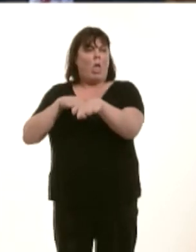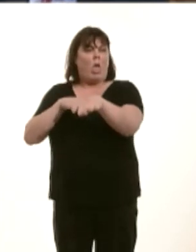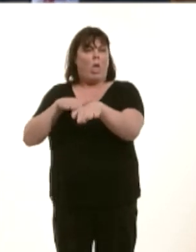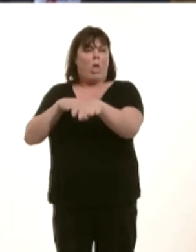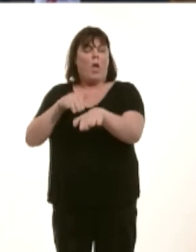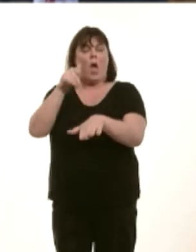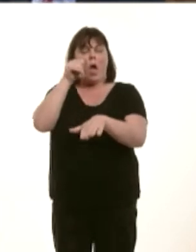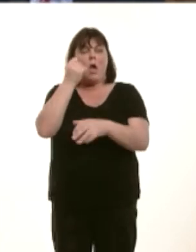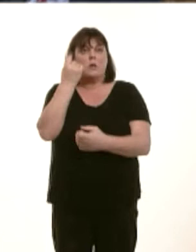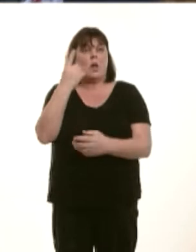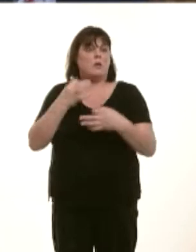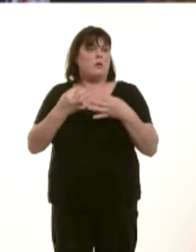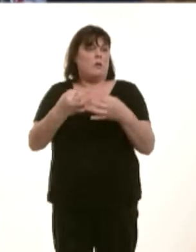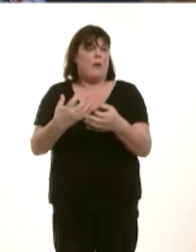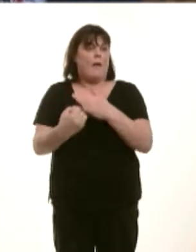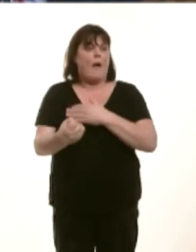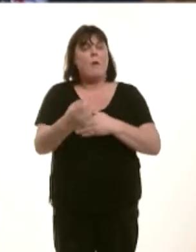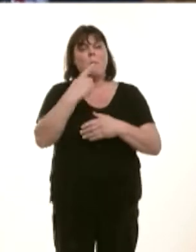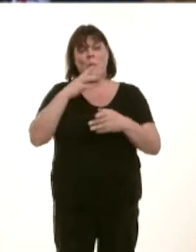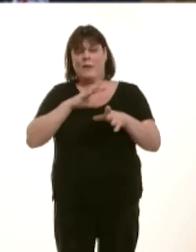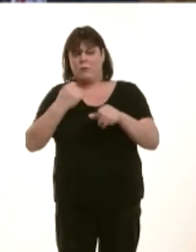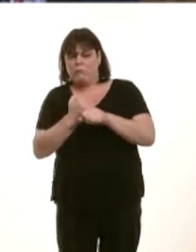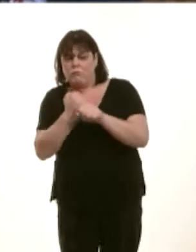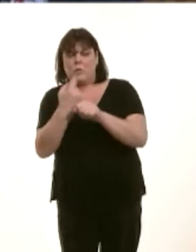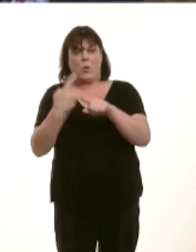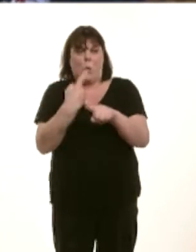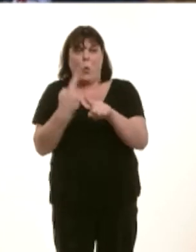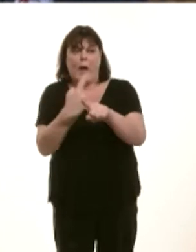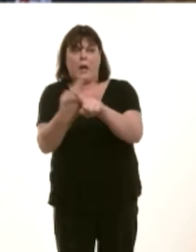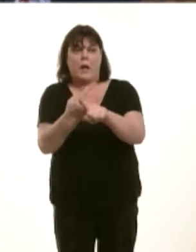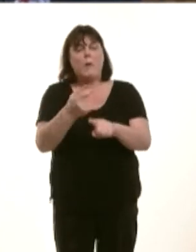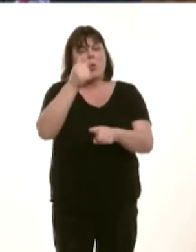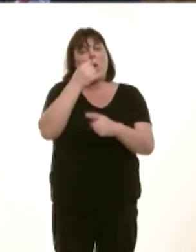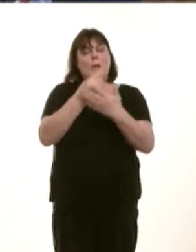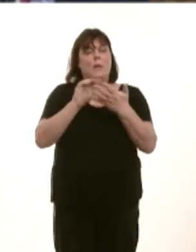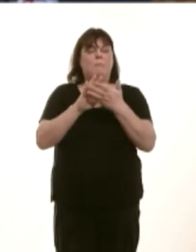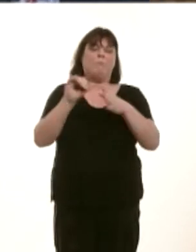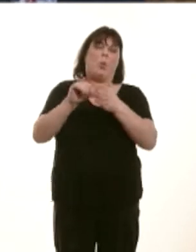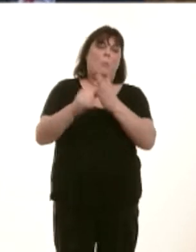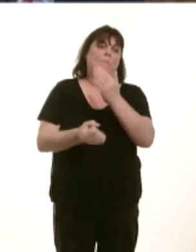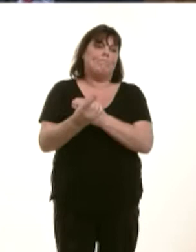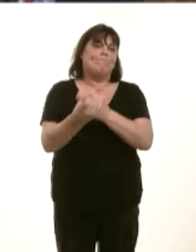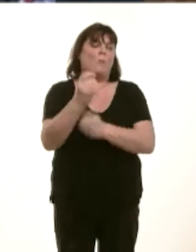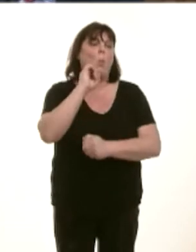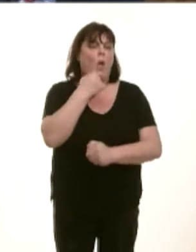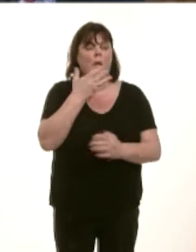important, of course, to move ahead as quickly as possible with the work. We are doing that. Thereís bound to be some disruption in the meantime. The result will be a road thatís